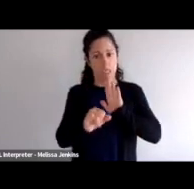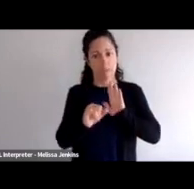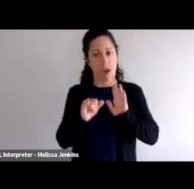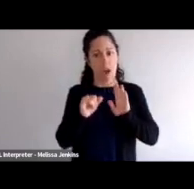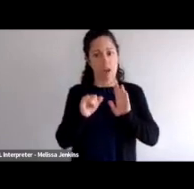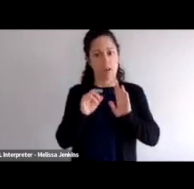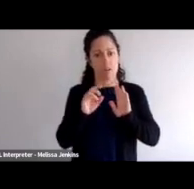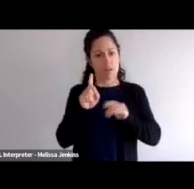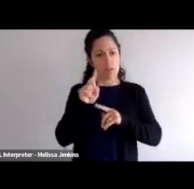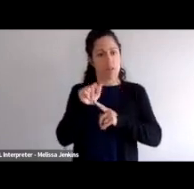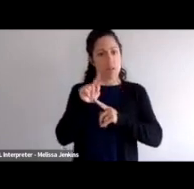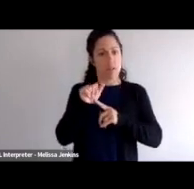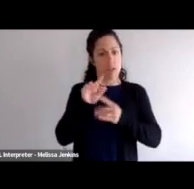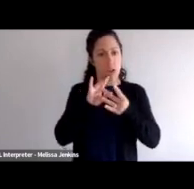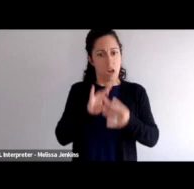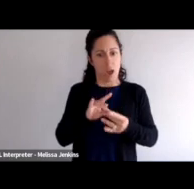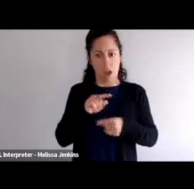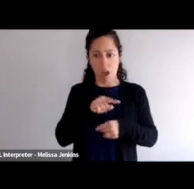and I can't think of a reason why you would not.